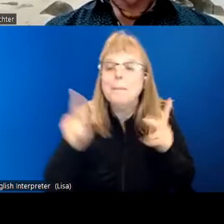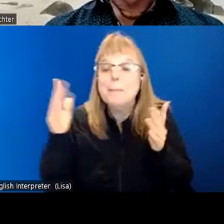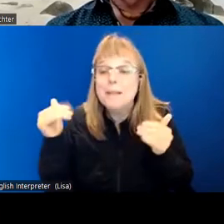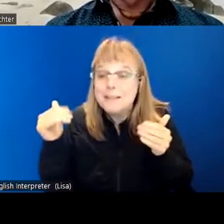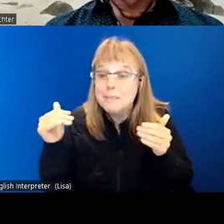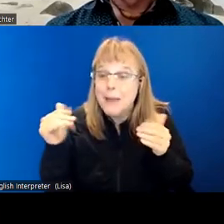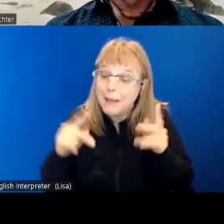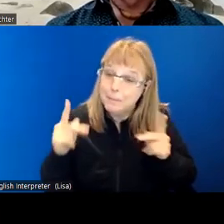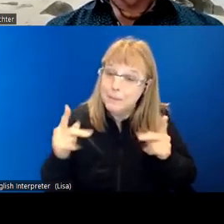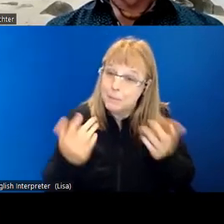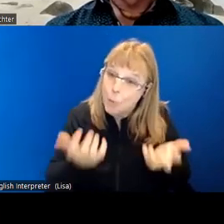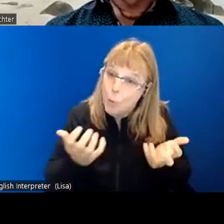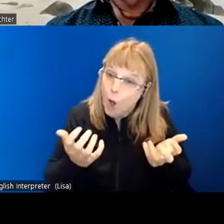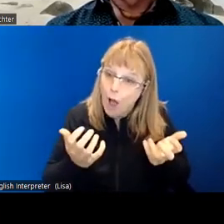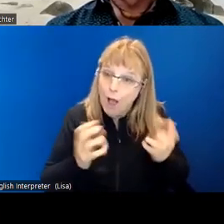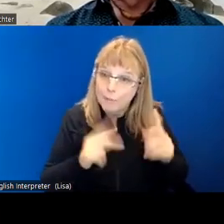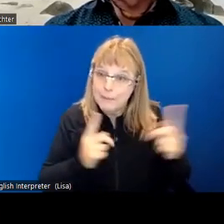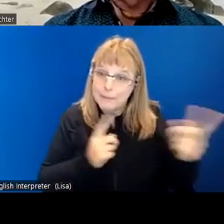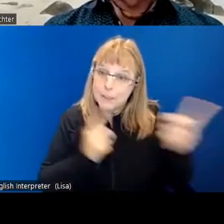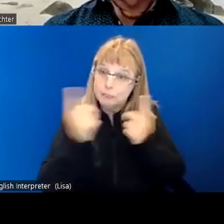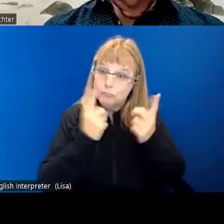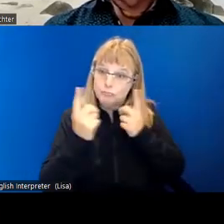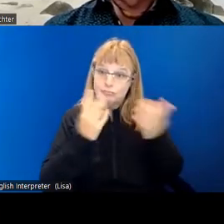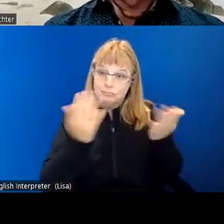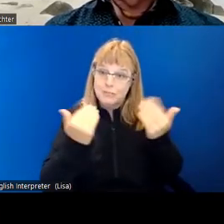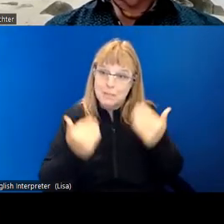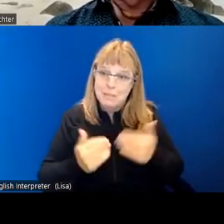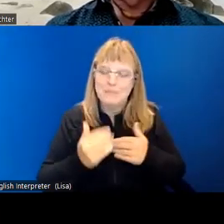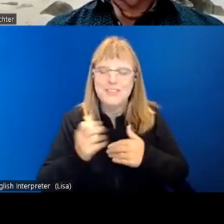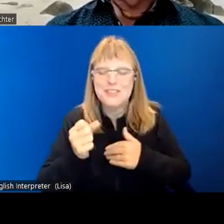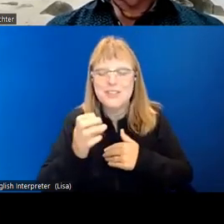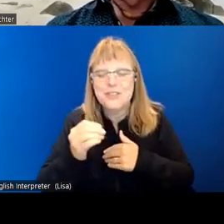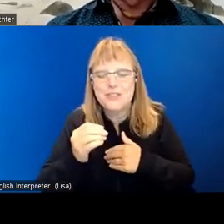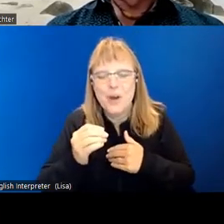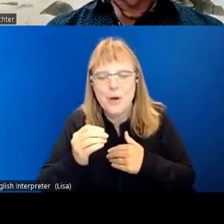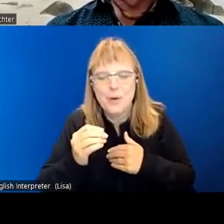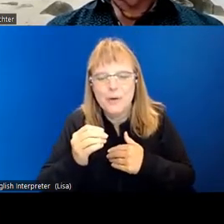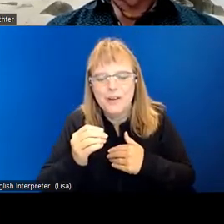And so, yeah, it's hard 'cause some of us are a little,